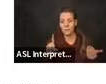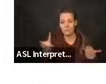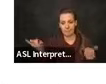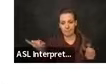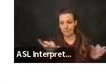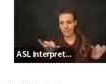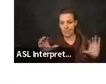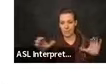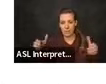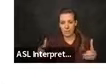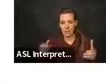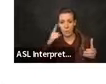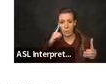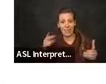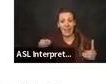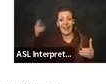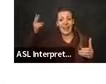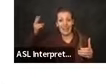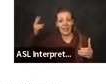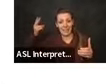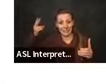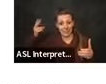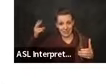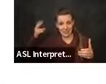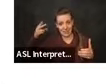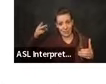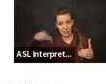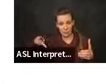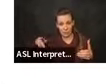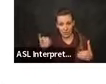highest quartile with access to the most resources.